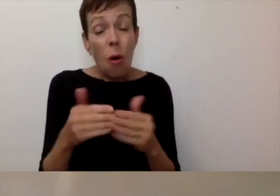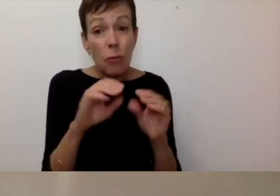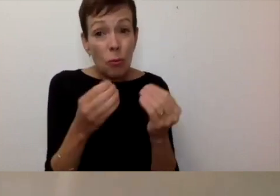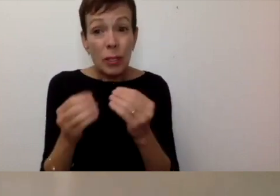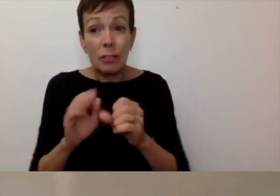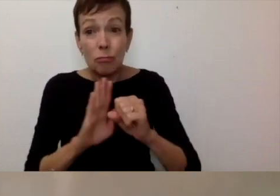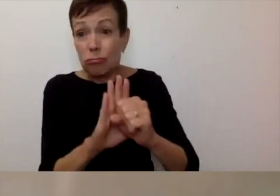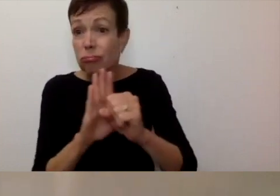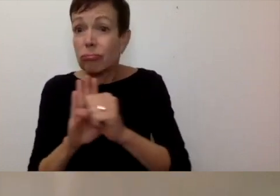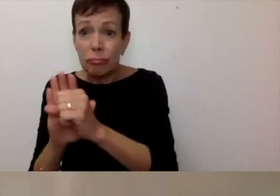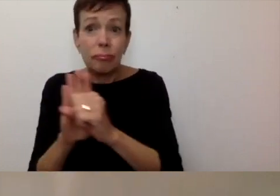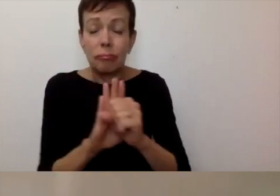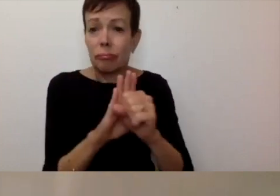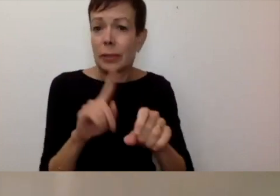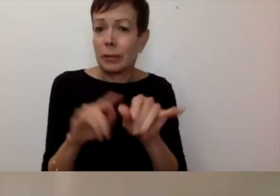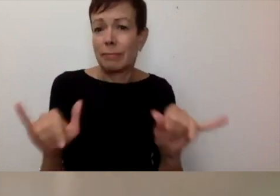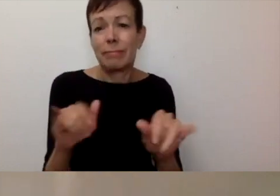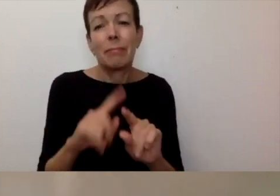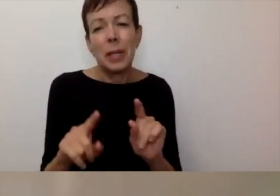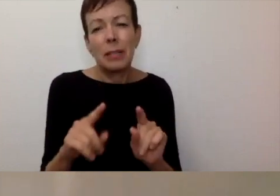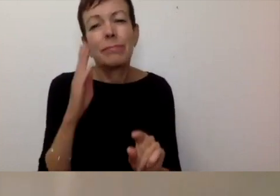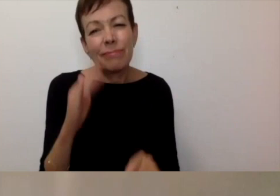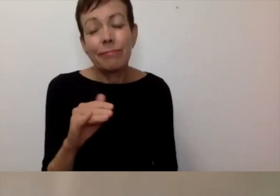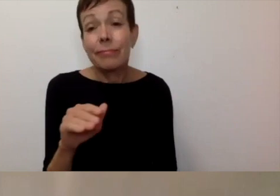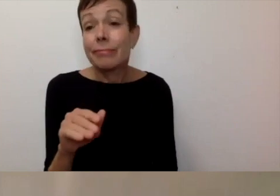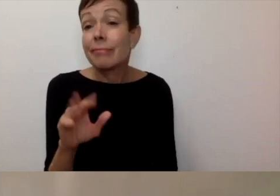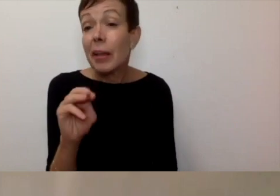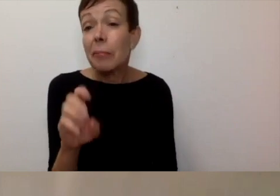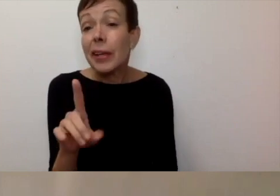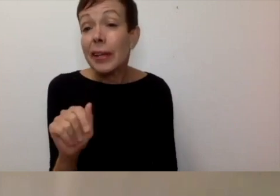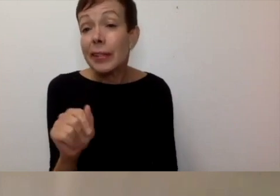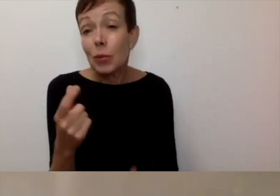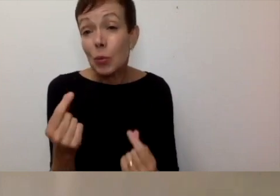well as i do that our media have a attention span that is very limited and